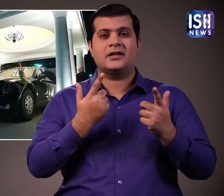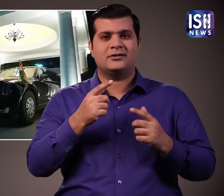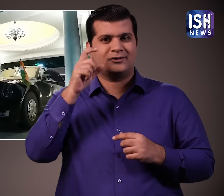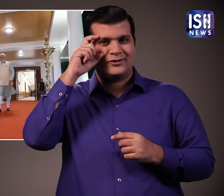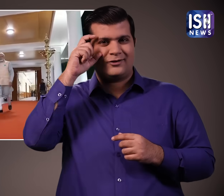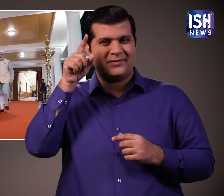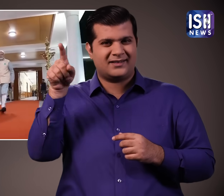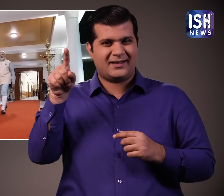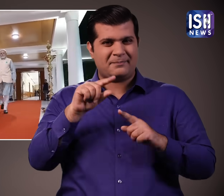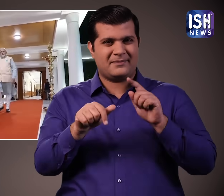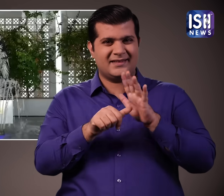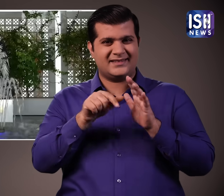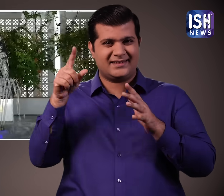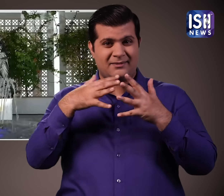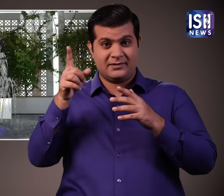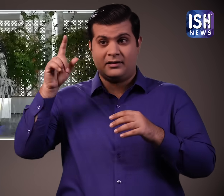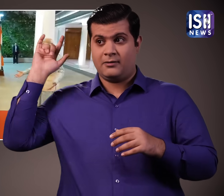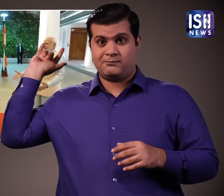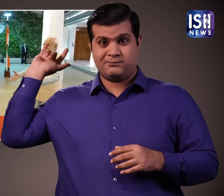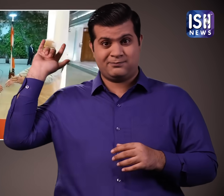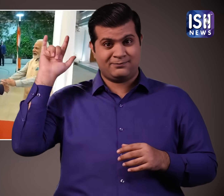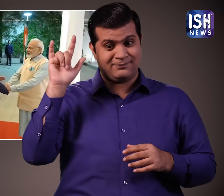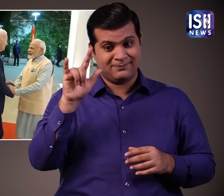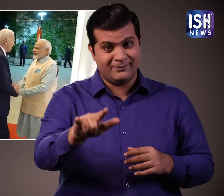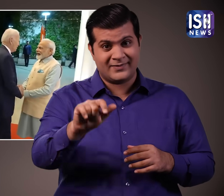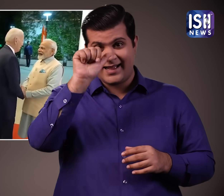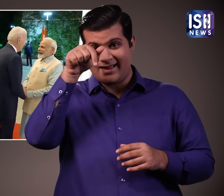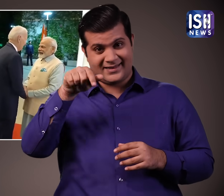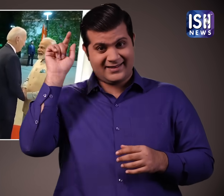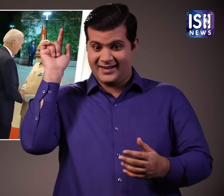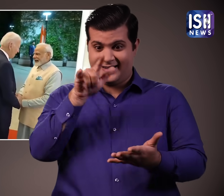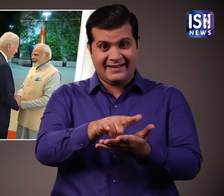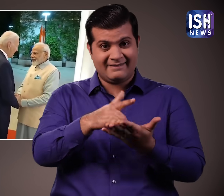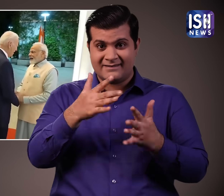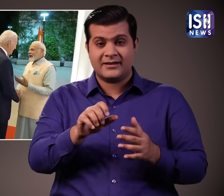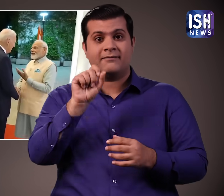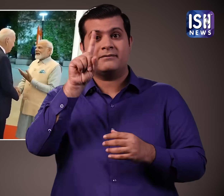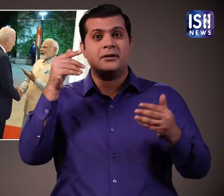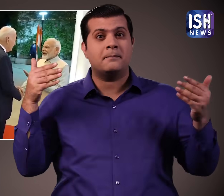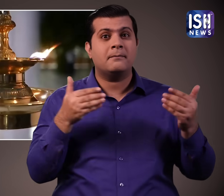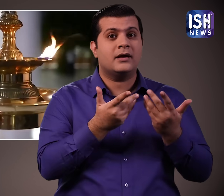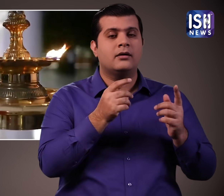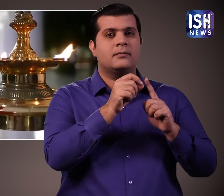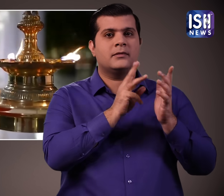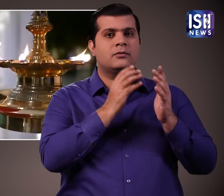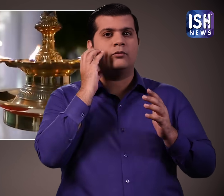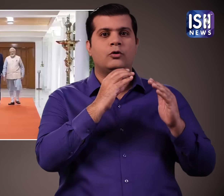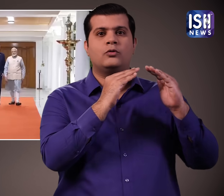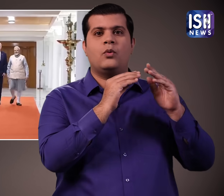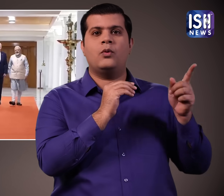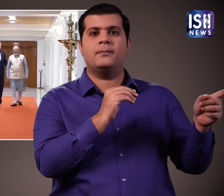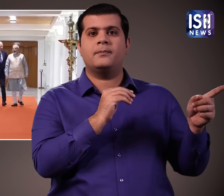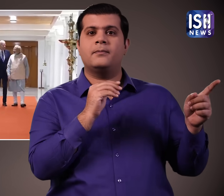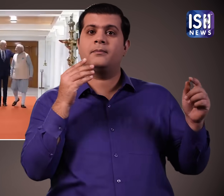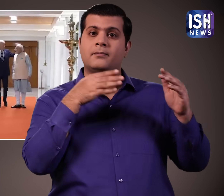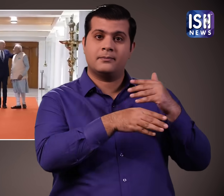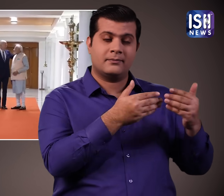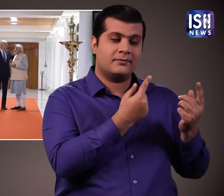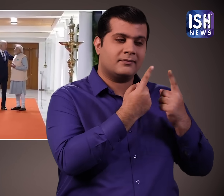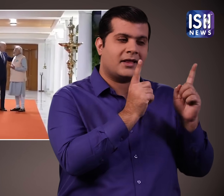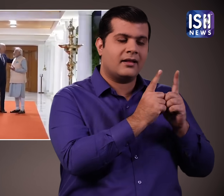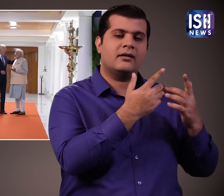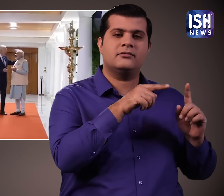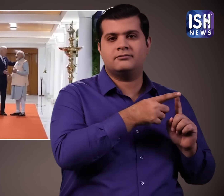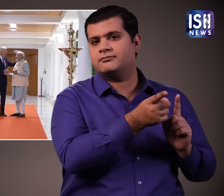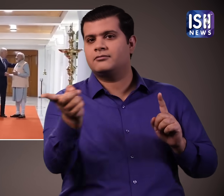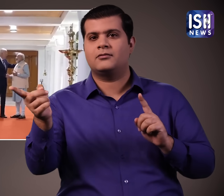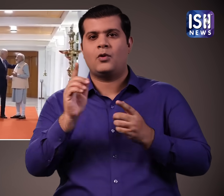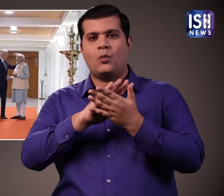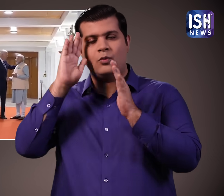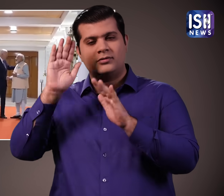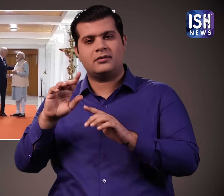After the USA President Joe Biden landed, he met PM Modi at his residence and the two leaders had a brief meeting.